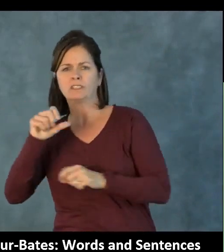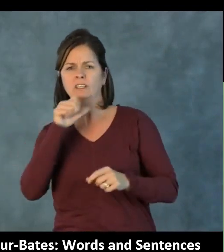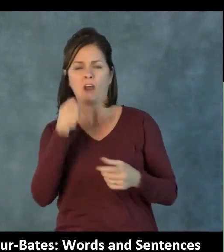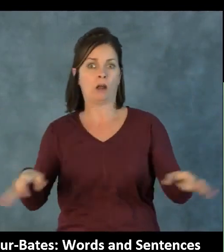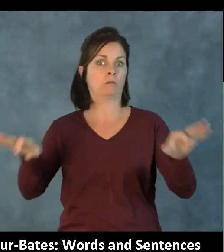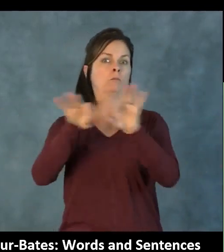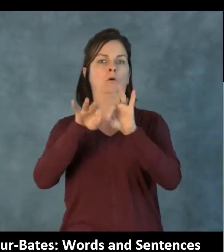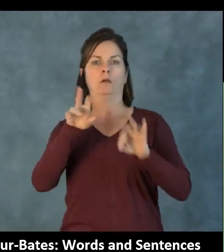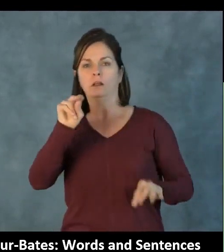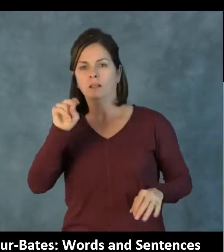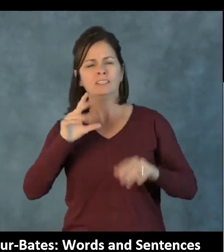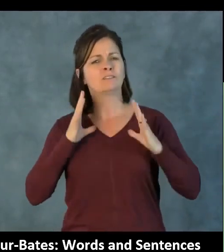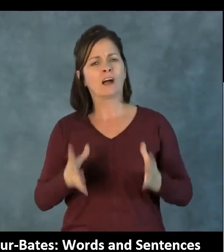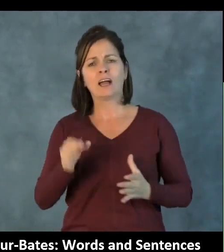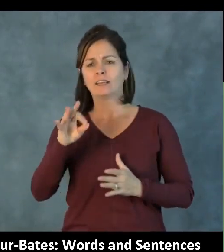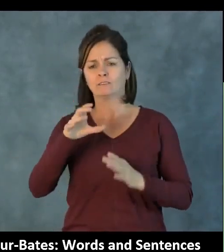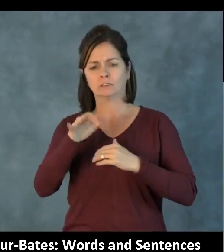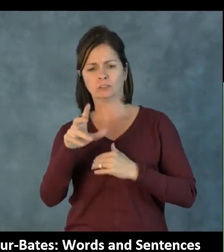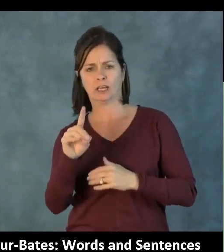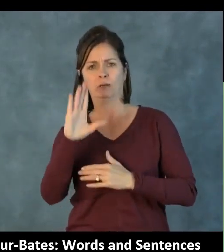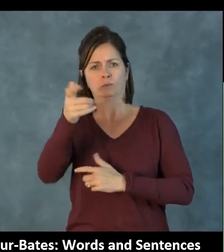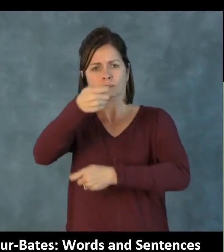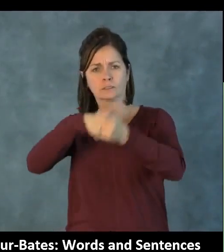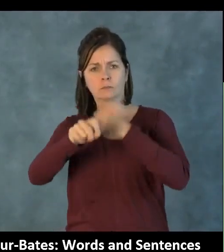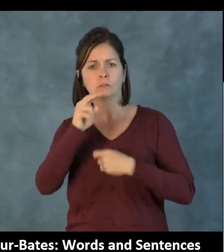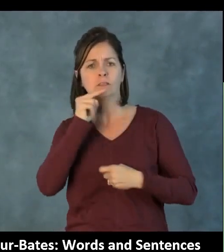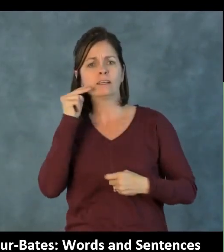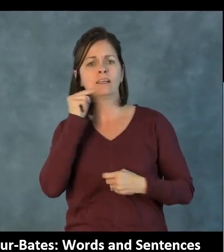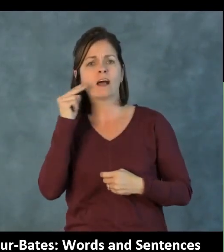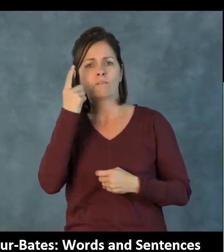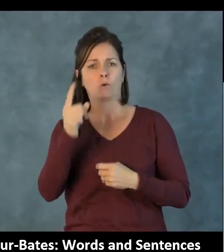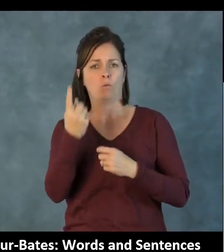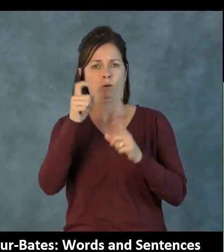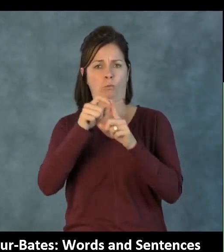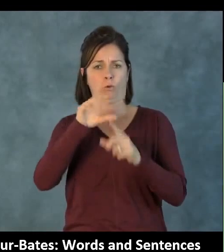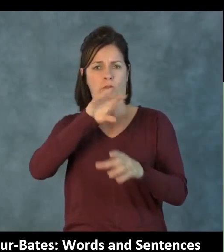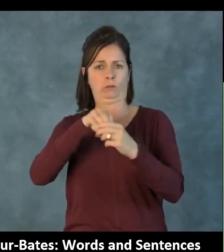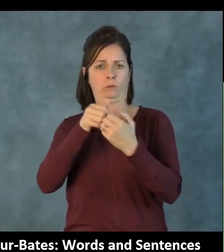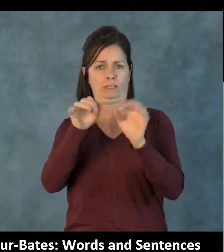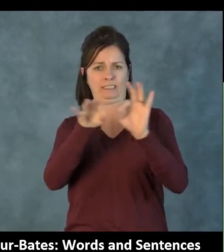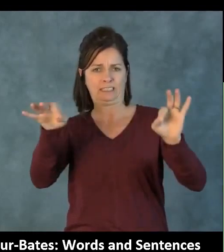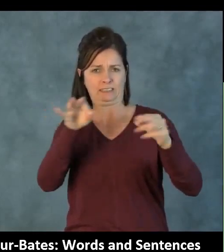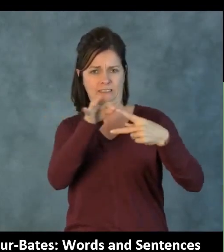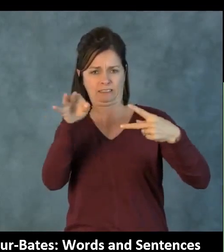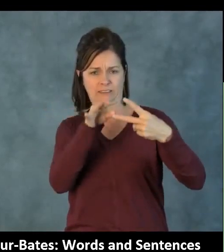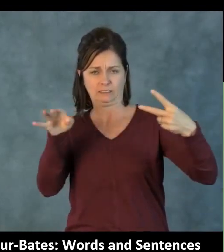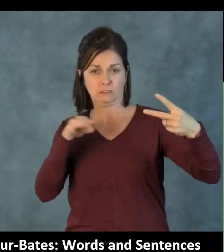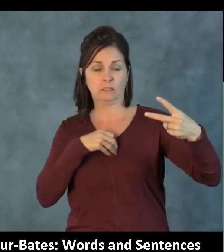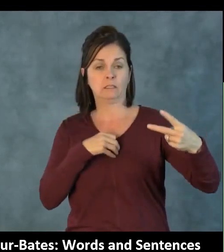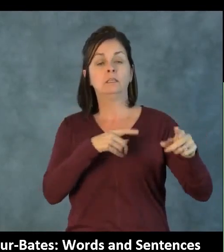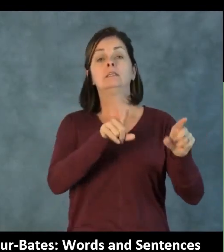and it's fine, if a child is substituting a noun for one of the words in the sentences.